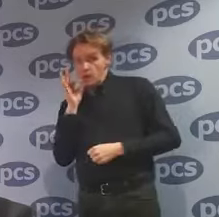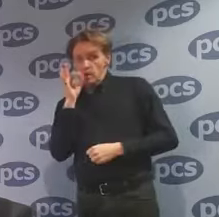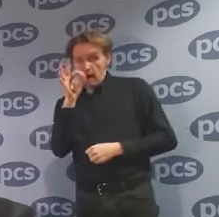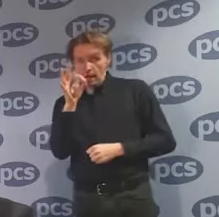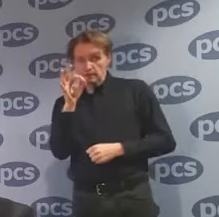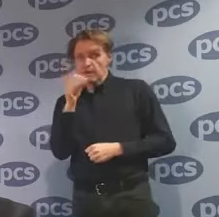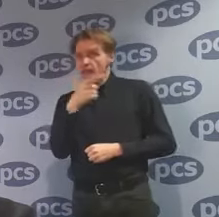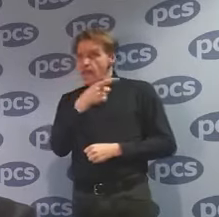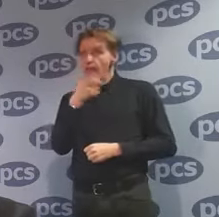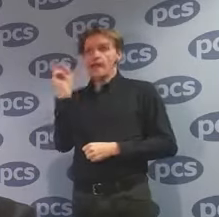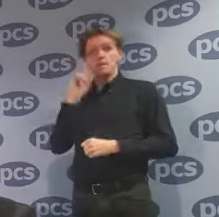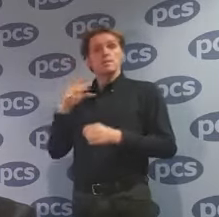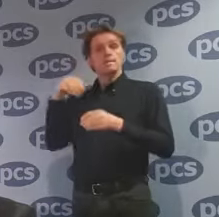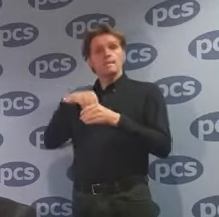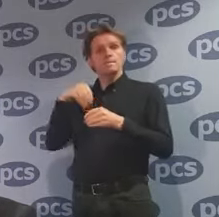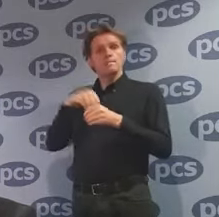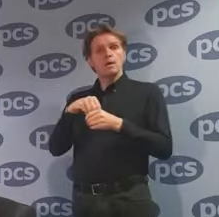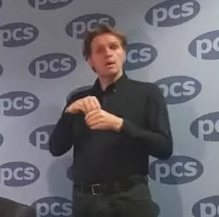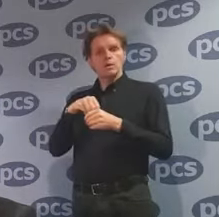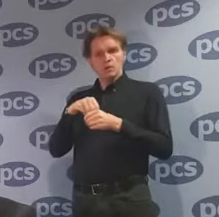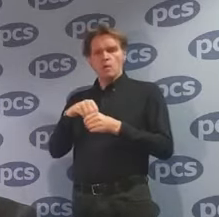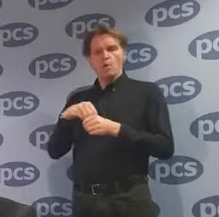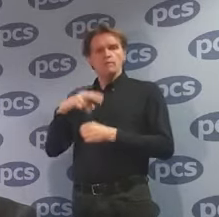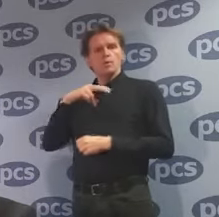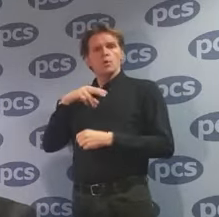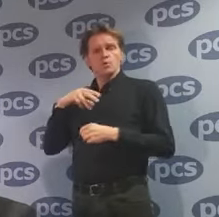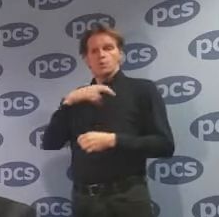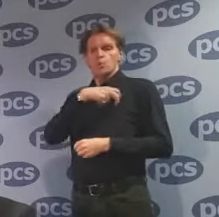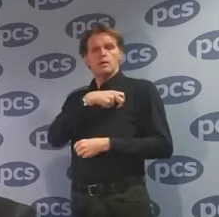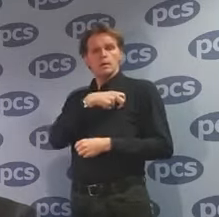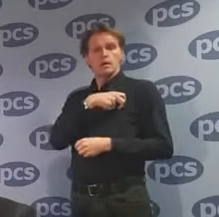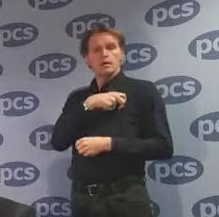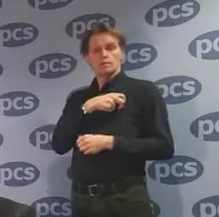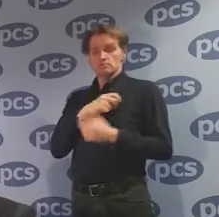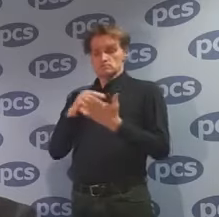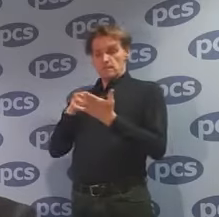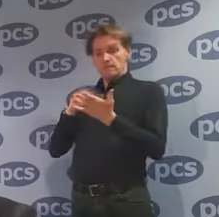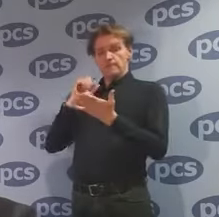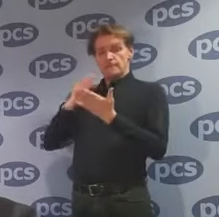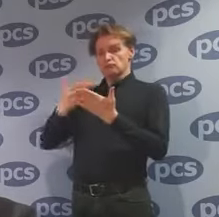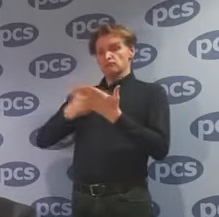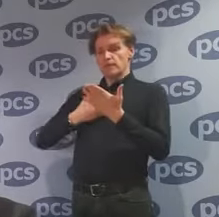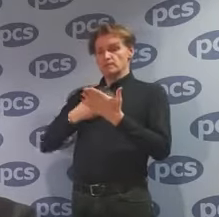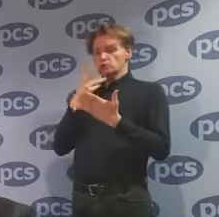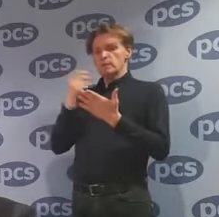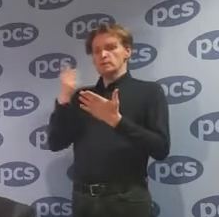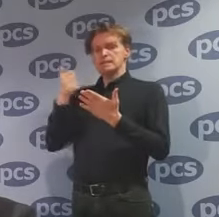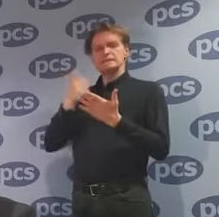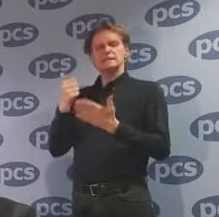civil service is to say that these redundancy rights that were imposed by the government in 2016 were not good enough. They weren't good enough then